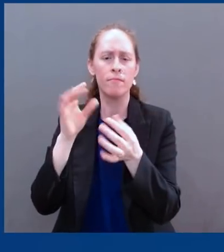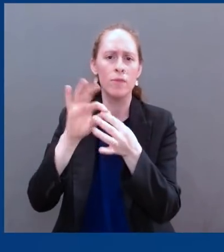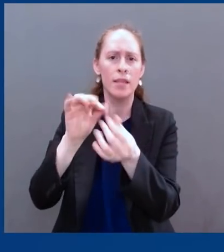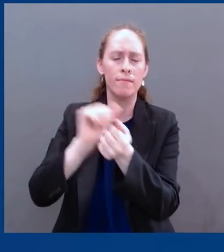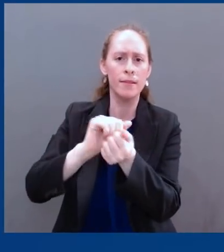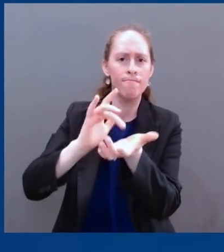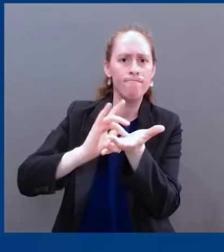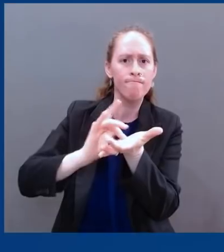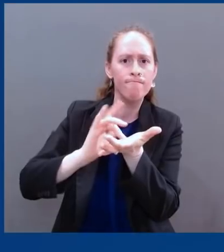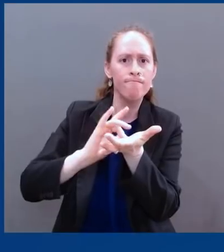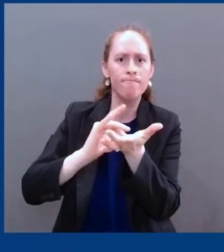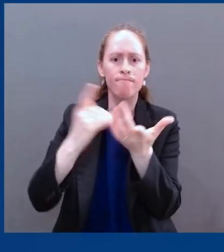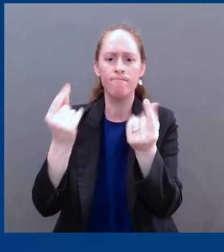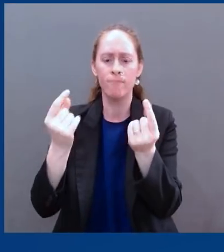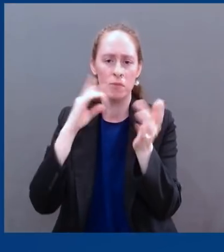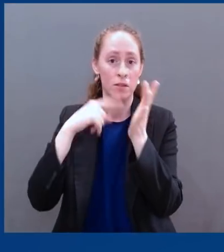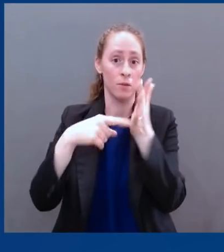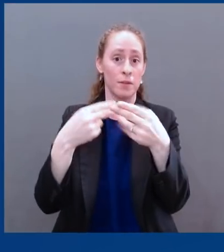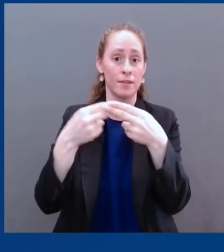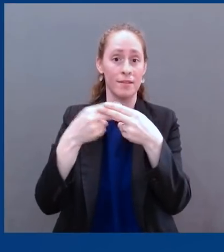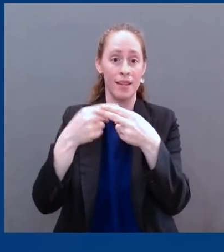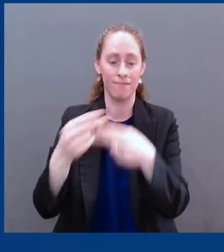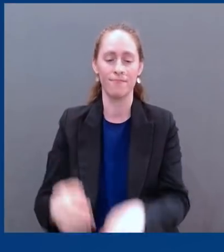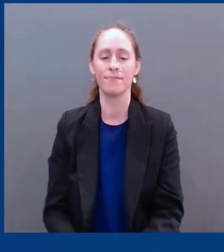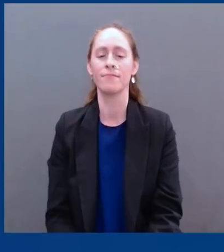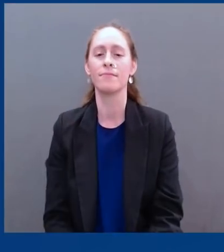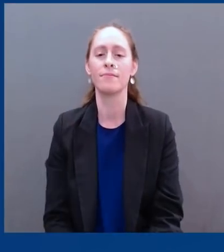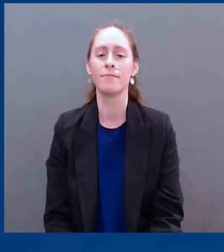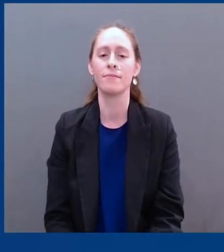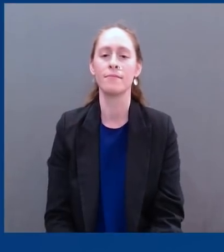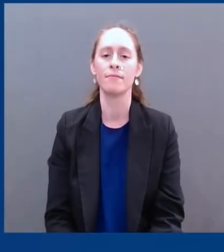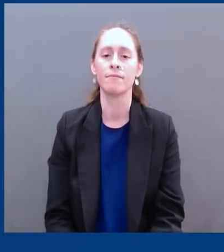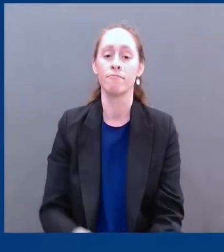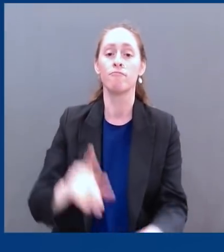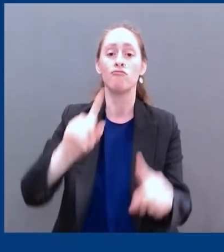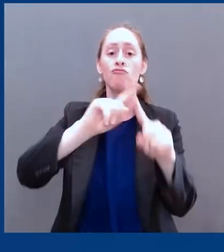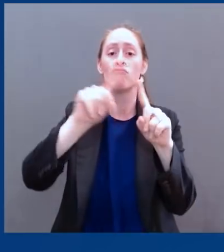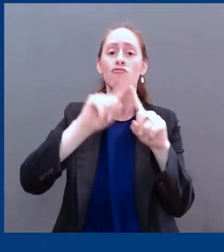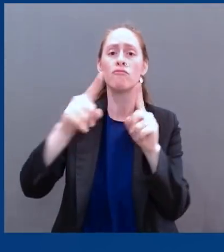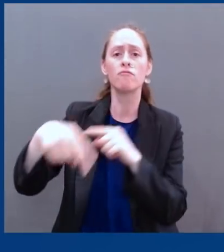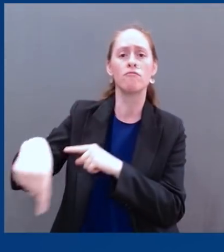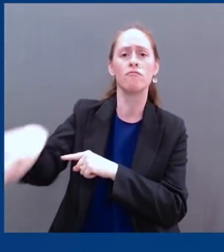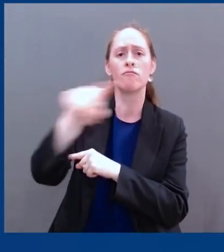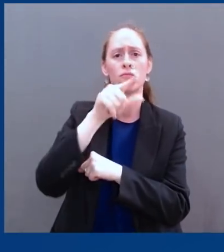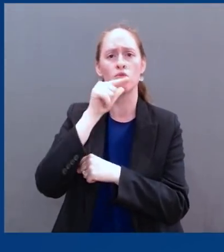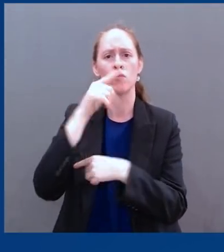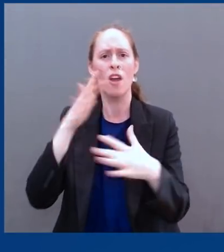The medical management of individuals with SARS-CoV-2 are essentially threefold.